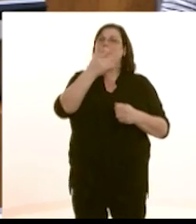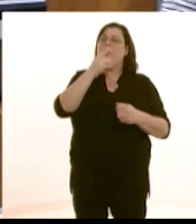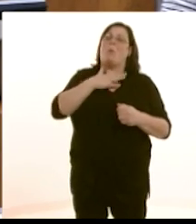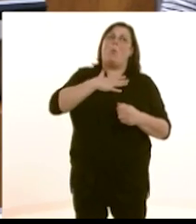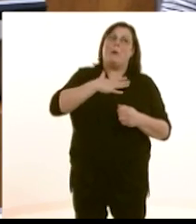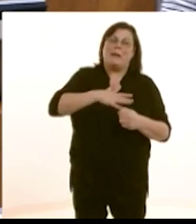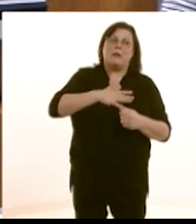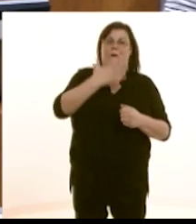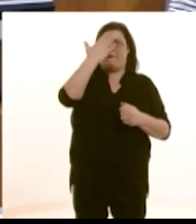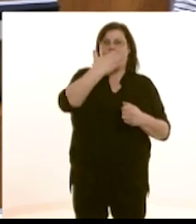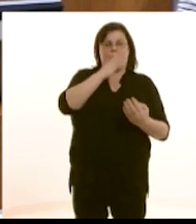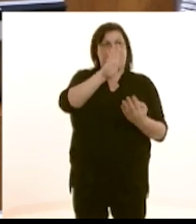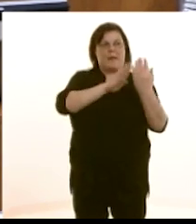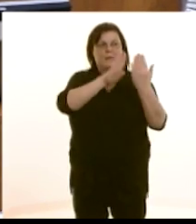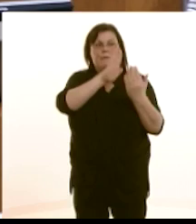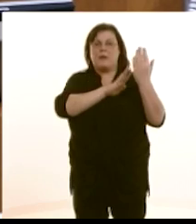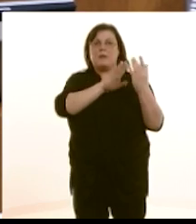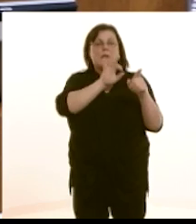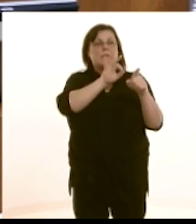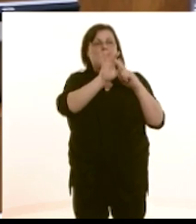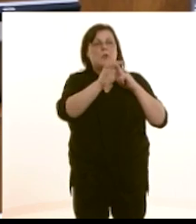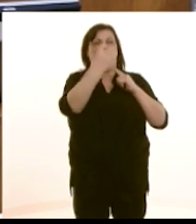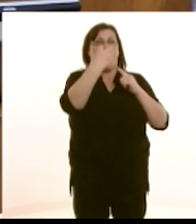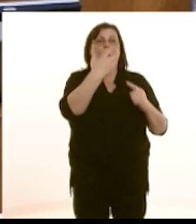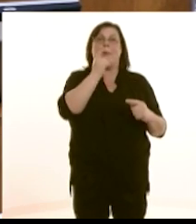is particularly important for older people; so, weíll be looking to maintain this type